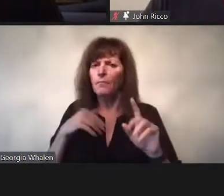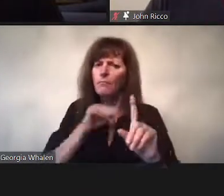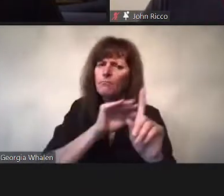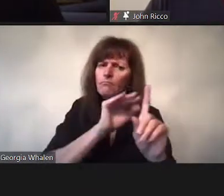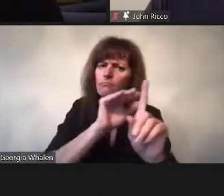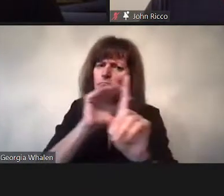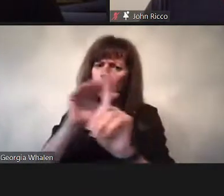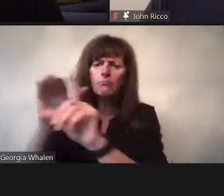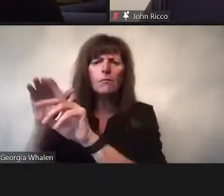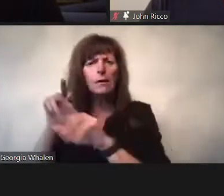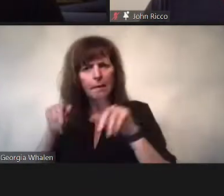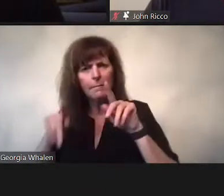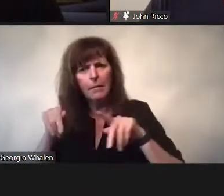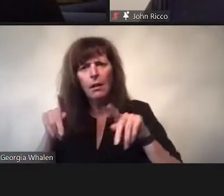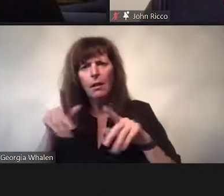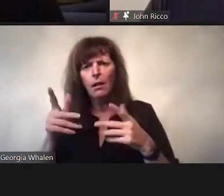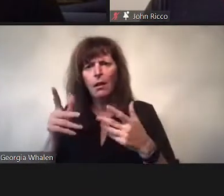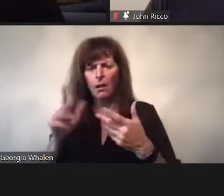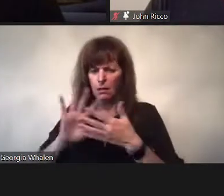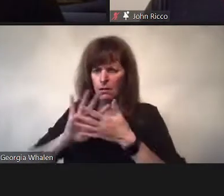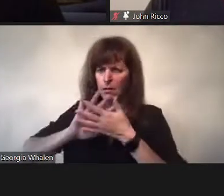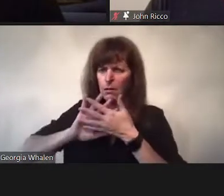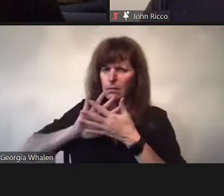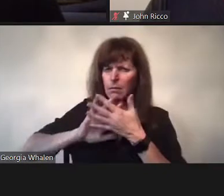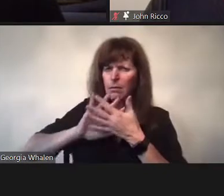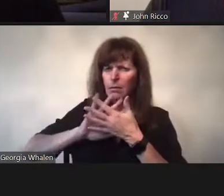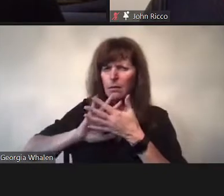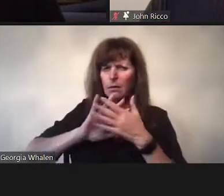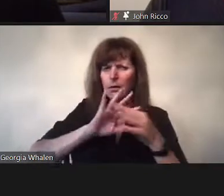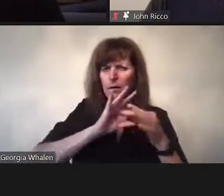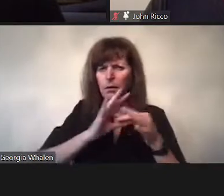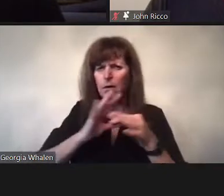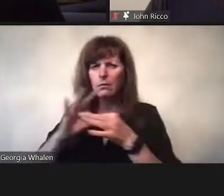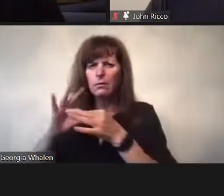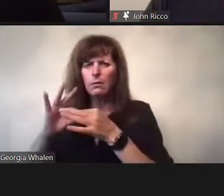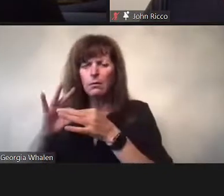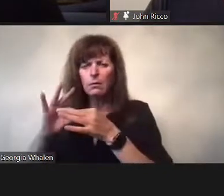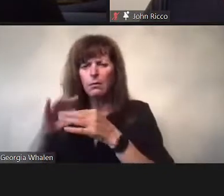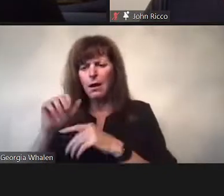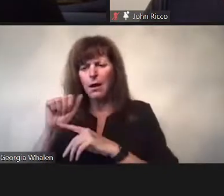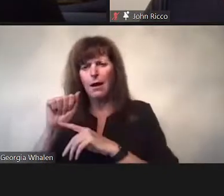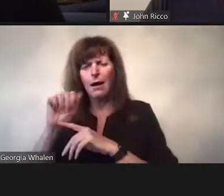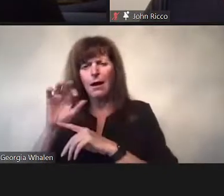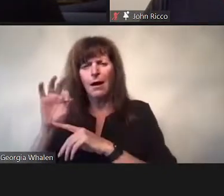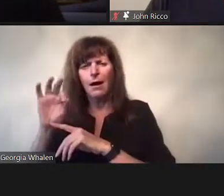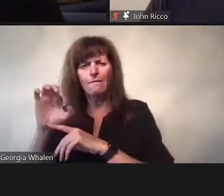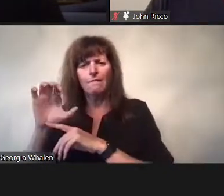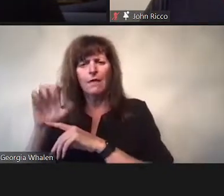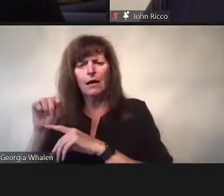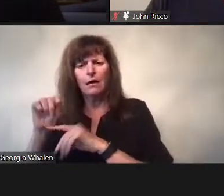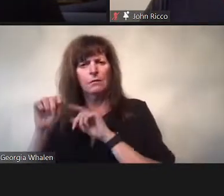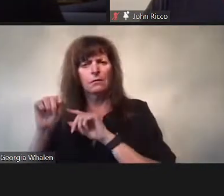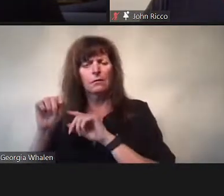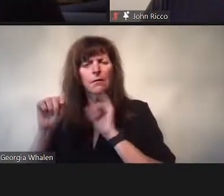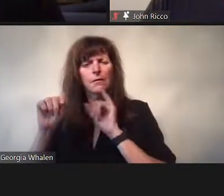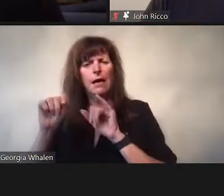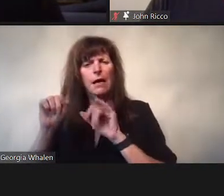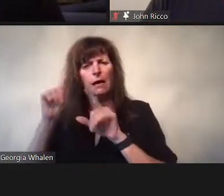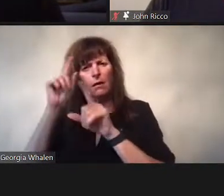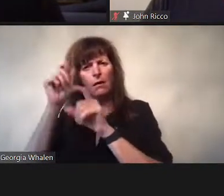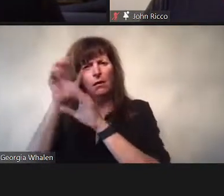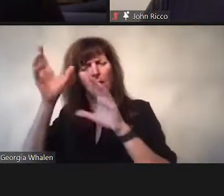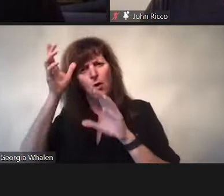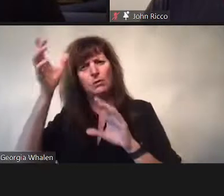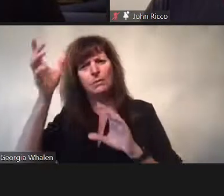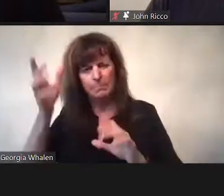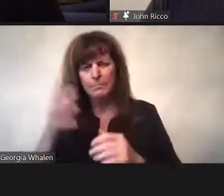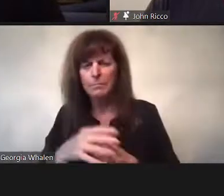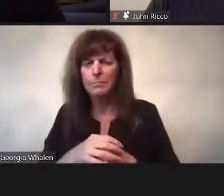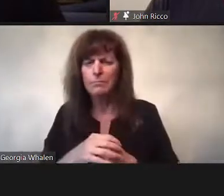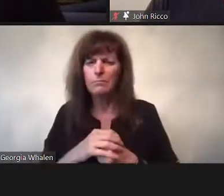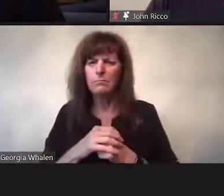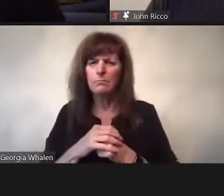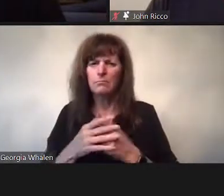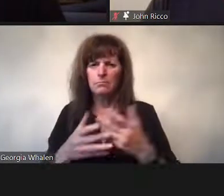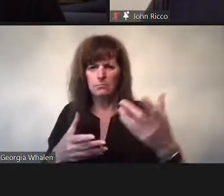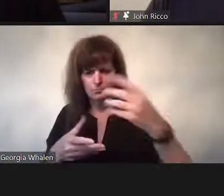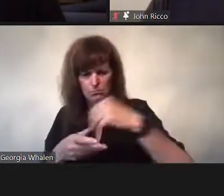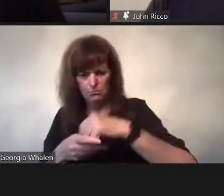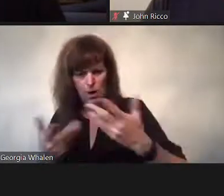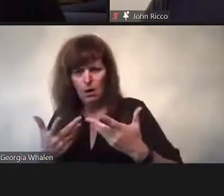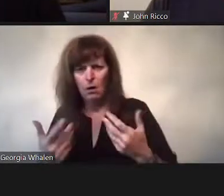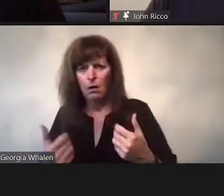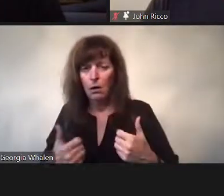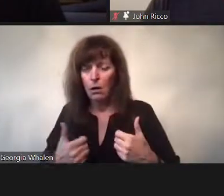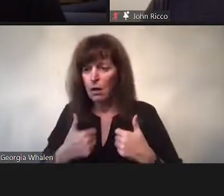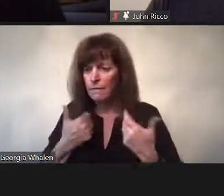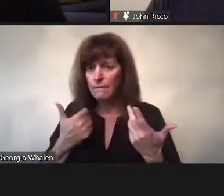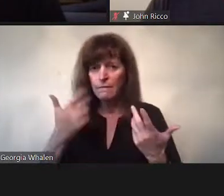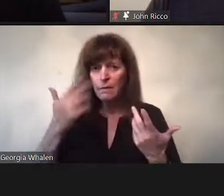as a very firm affect series. I